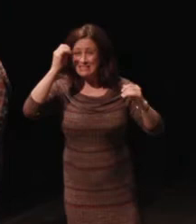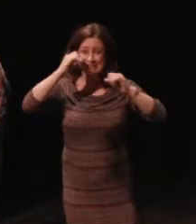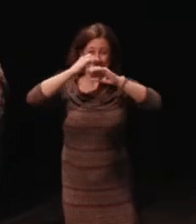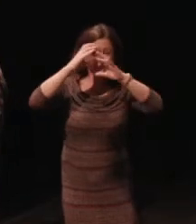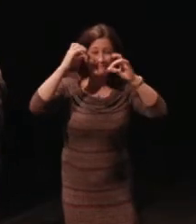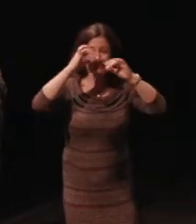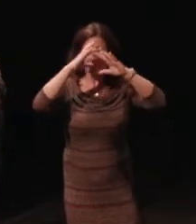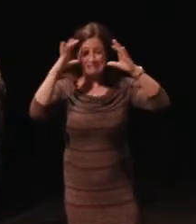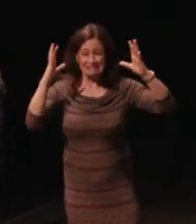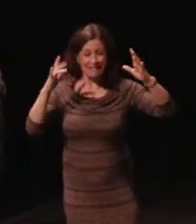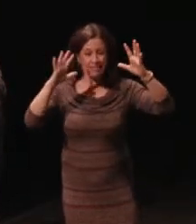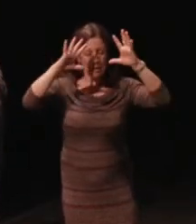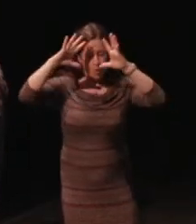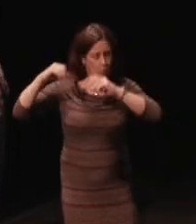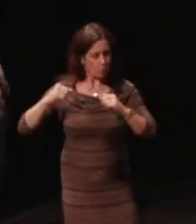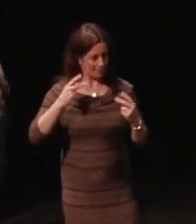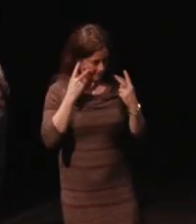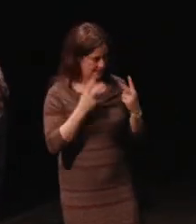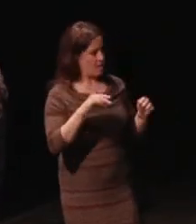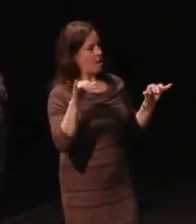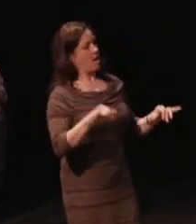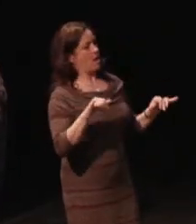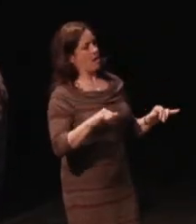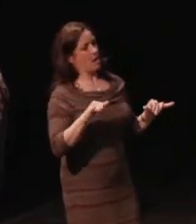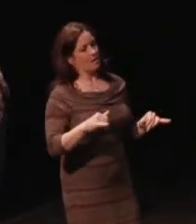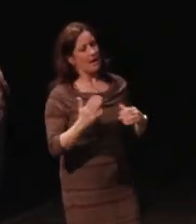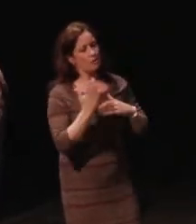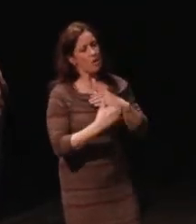they could see it firsthand and then it's a call-to-action.